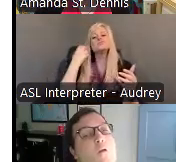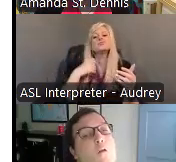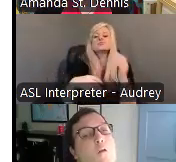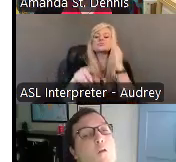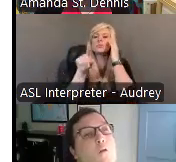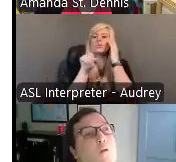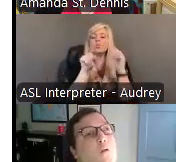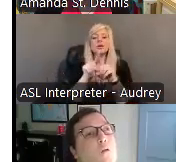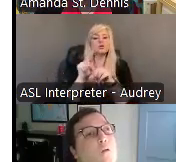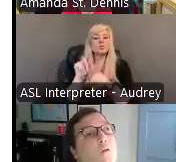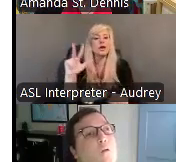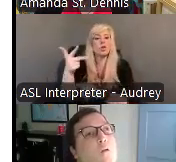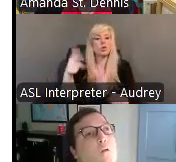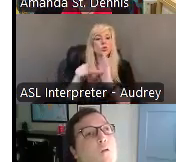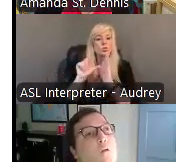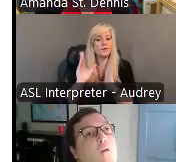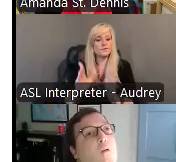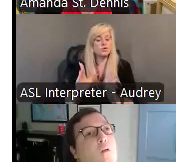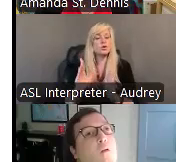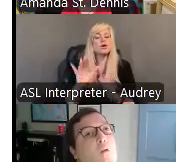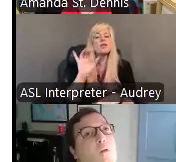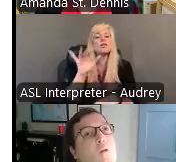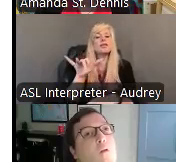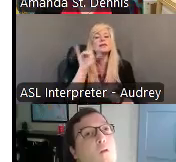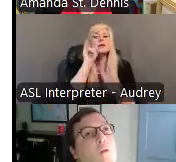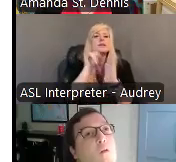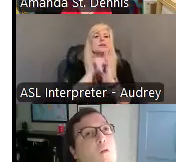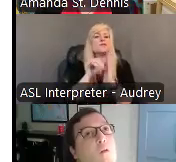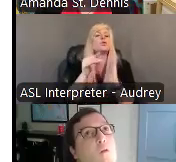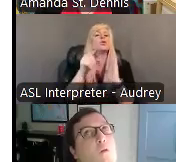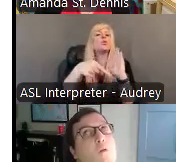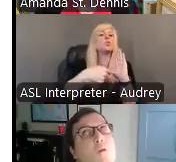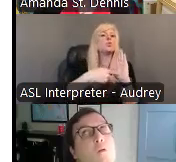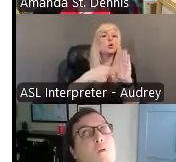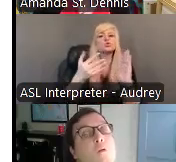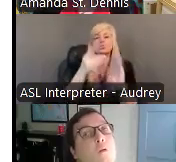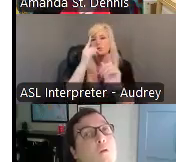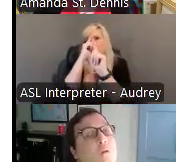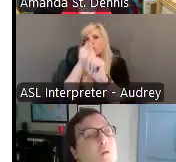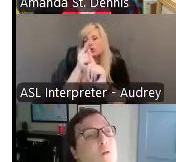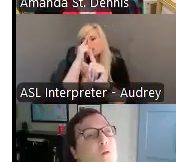that's also identifying what are the roles and goals that youth partners have so that we can